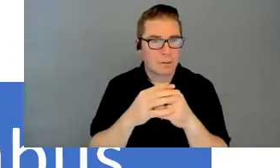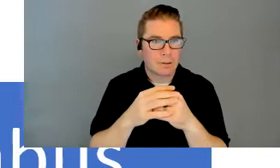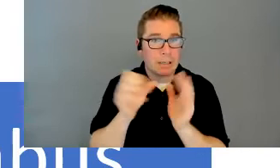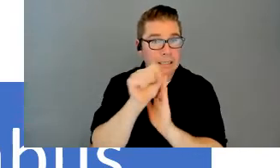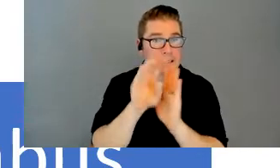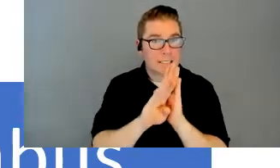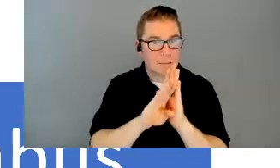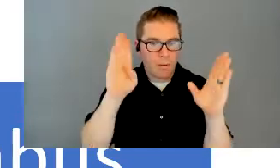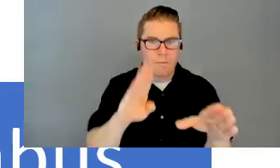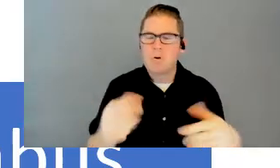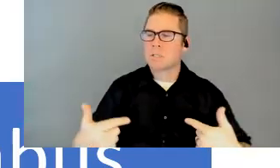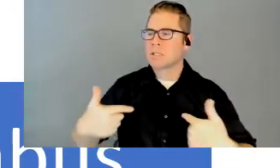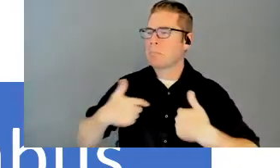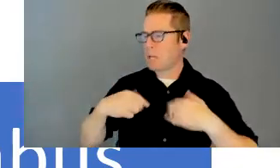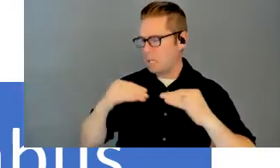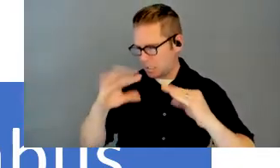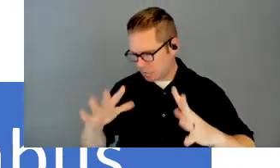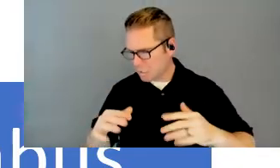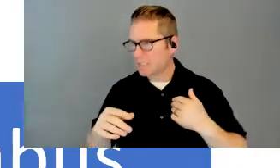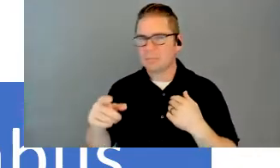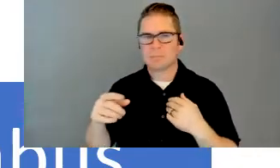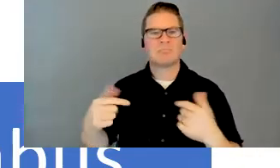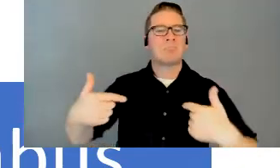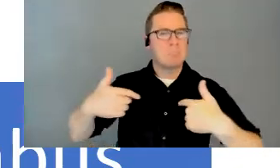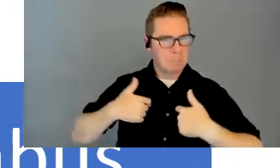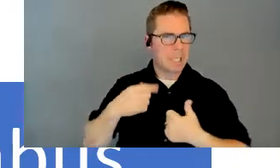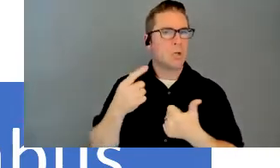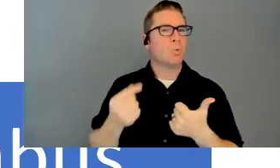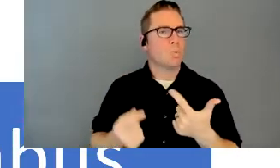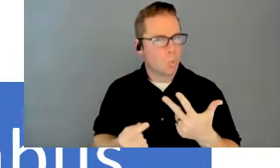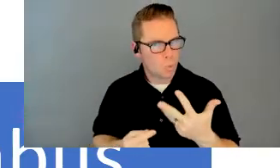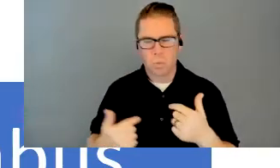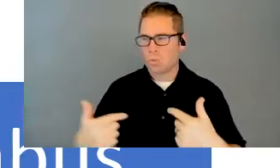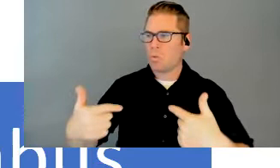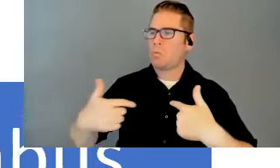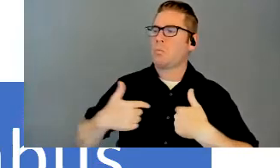and not student focused. Right. And so it's all about the instructor and not about the student.